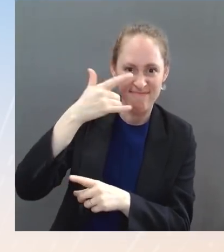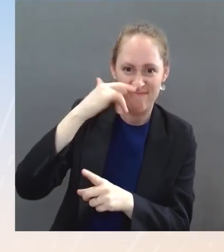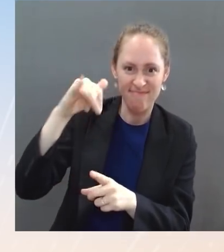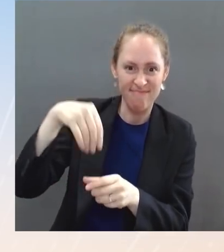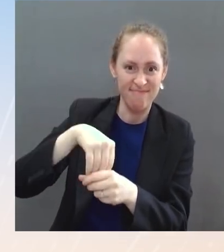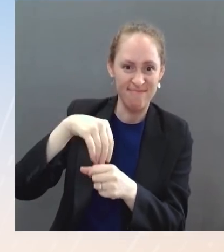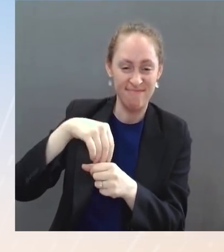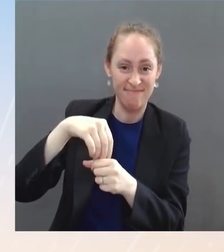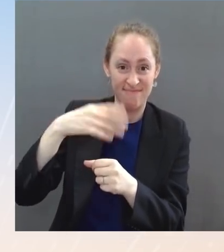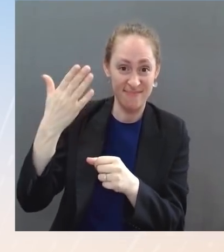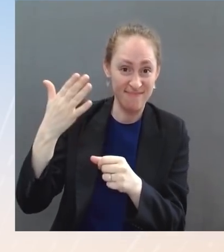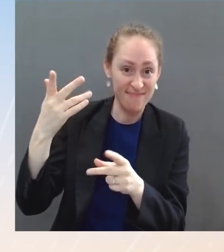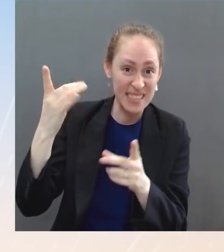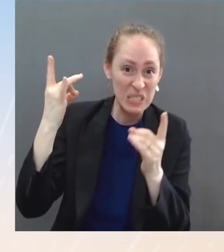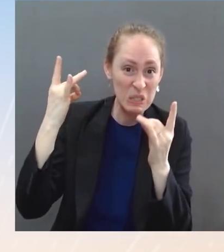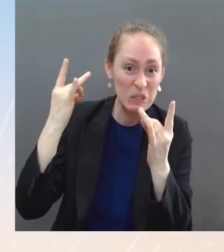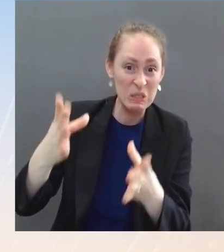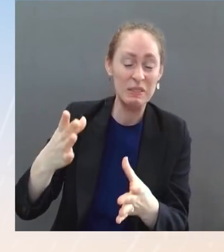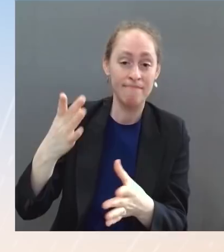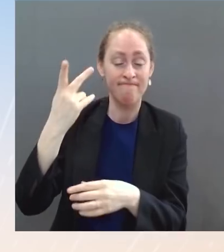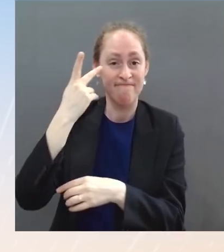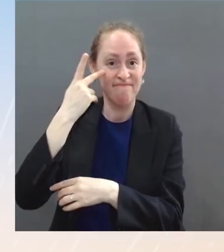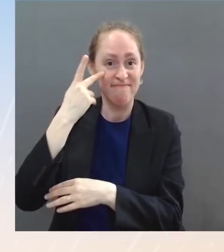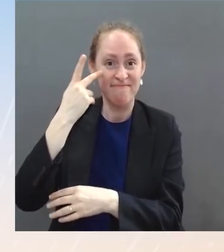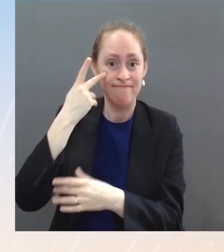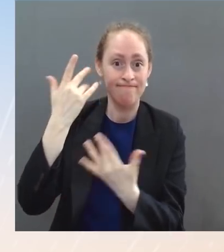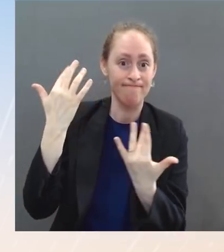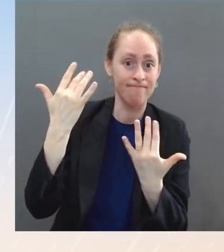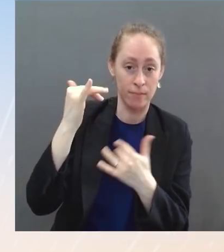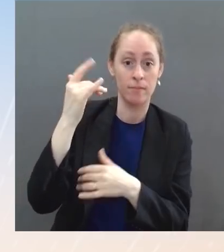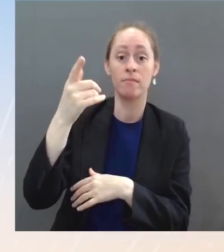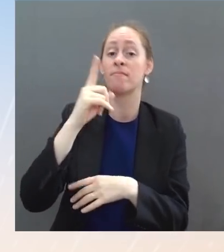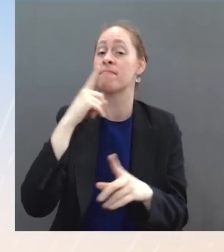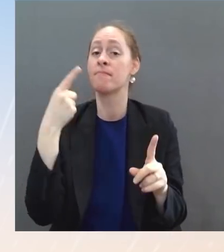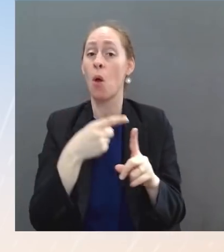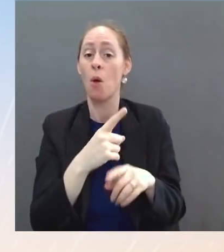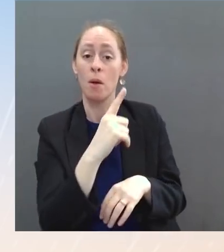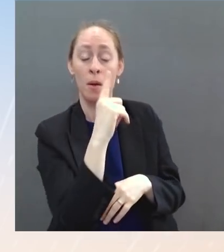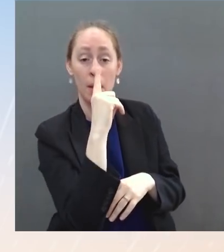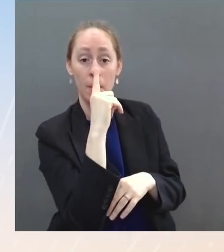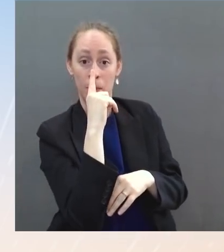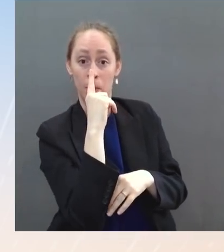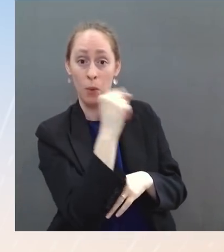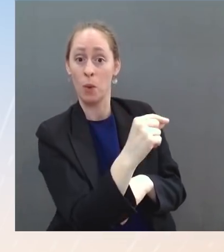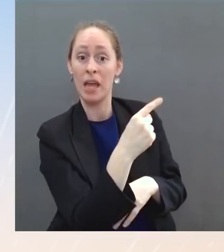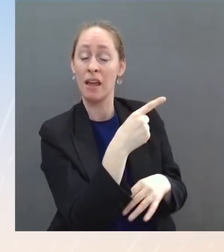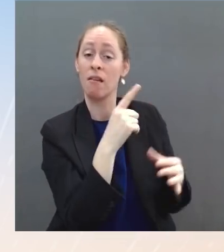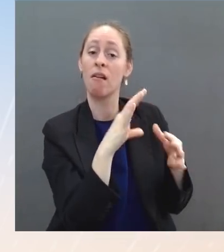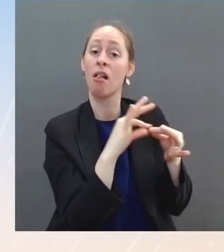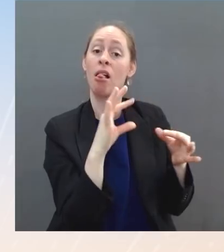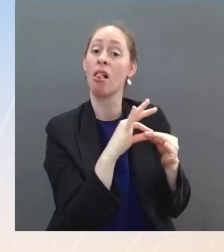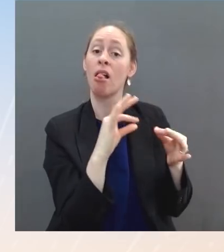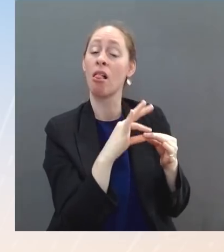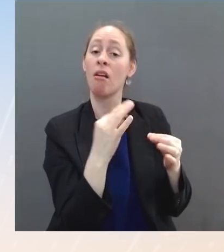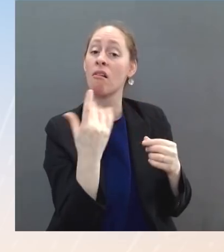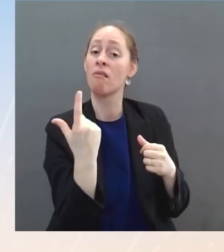President Putin and the Russians made clear they were intending to do from the outset of the war. So, while I don't have additional assessment,